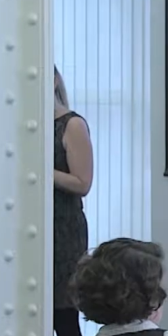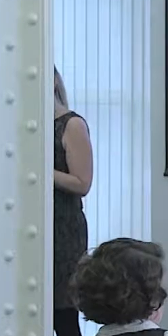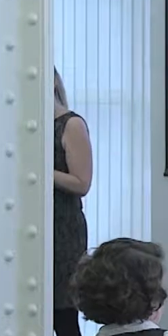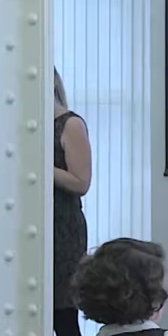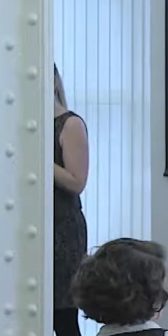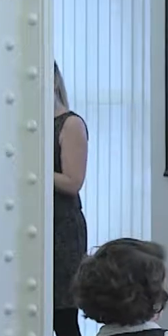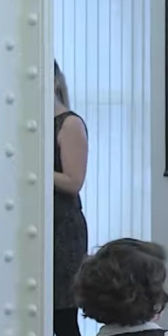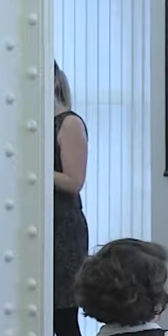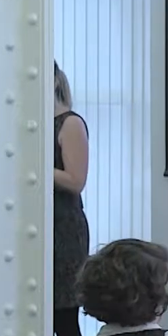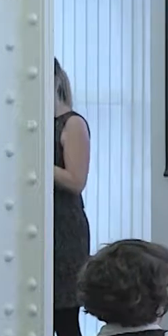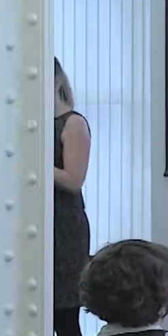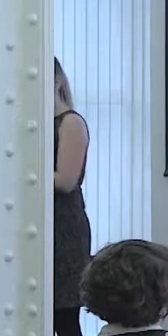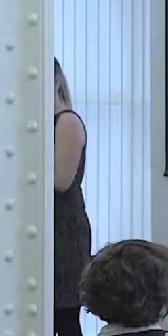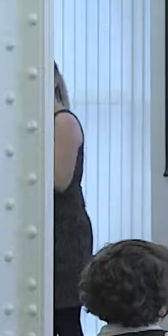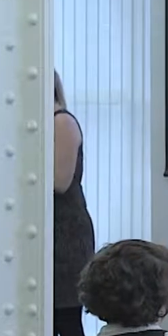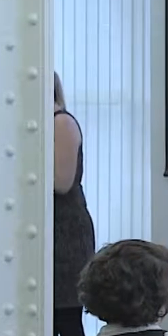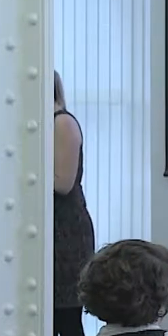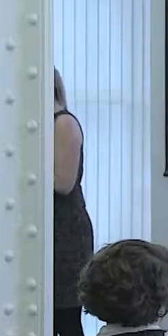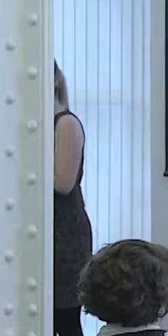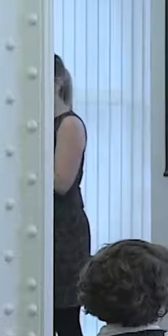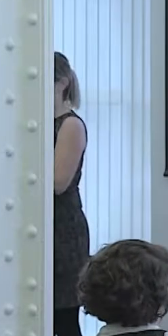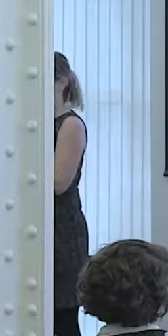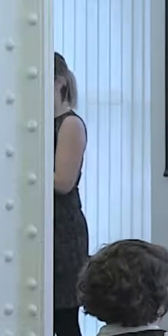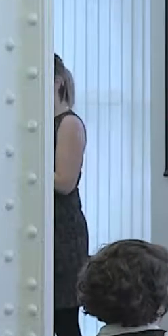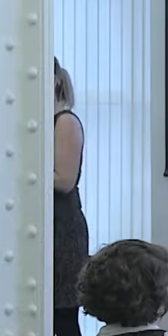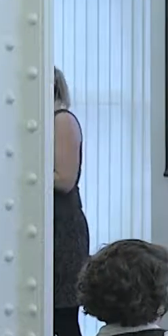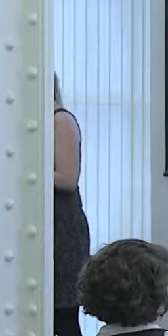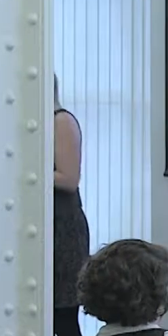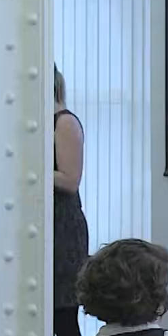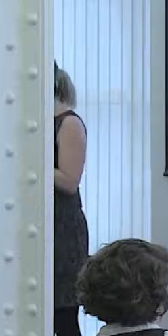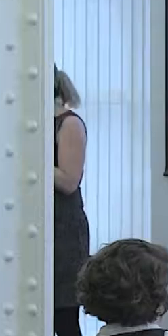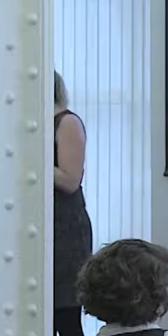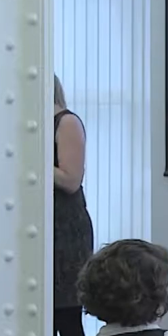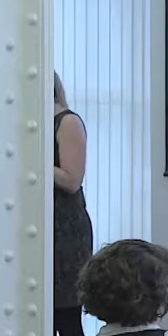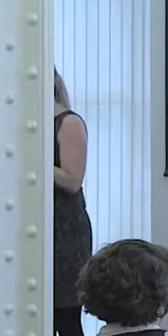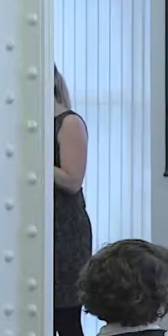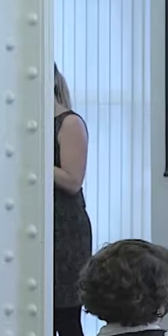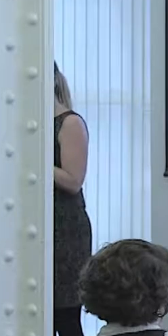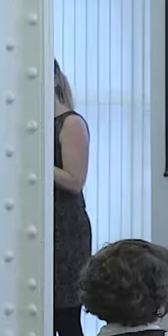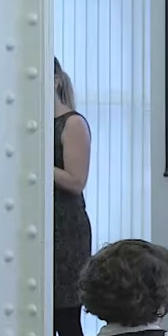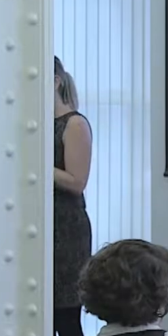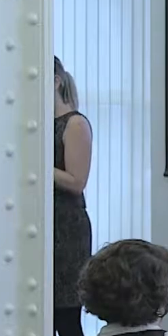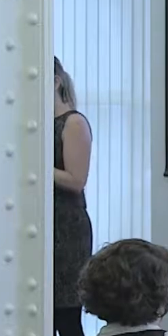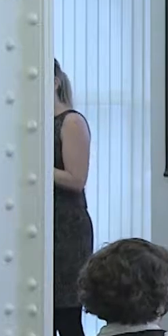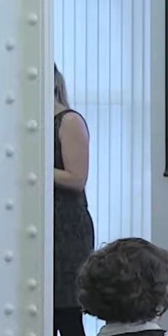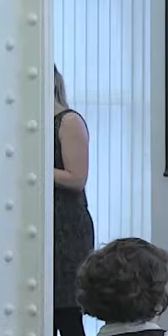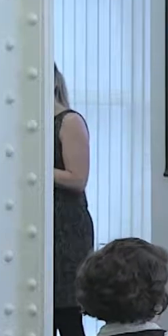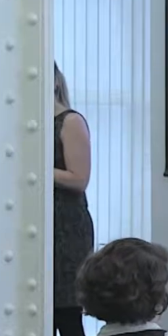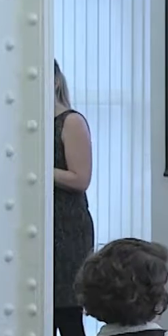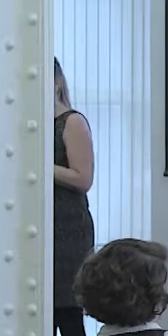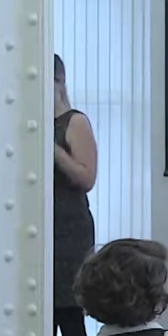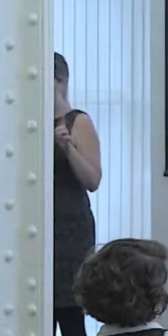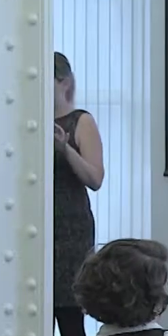You get to see what goes on behind a dungeon. Here's why I say the ADA is bullshit,